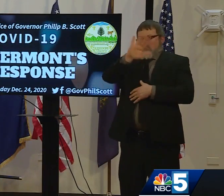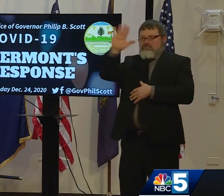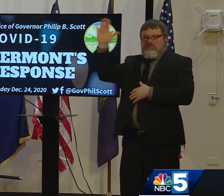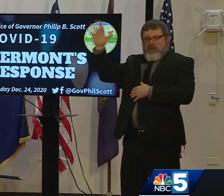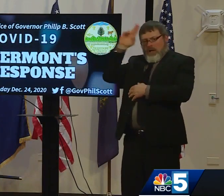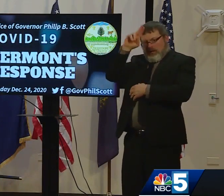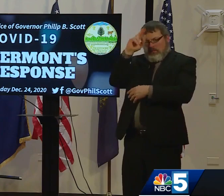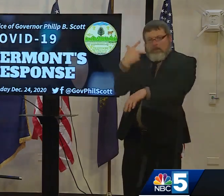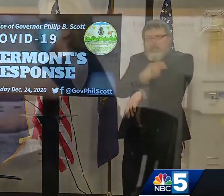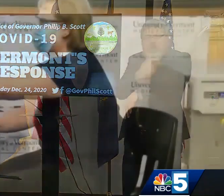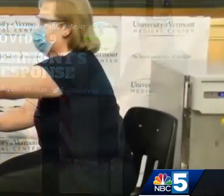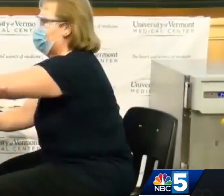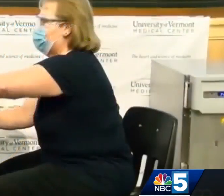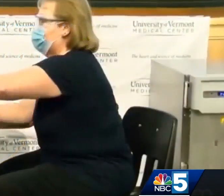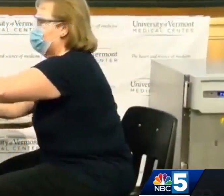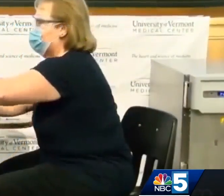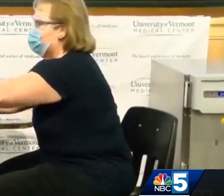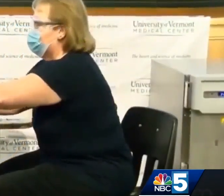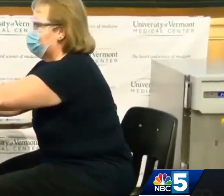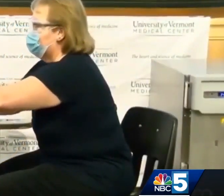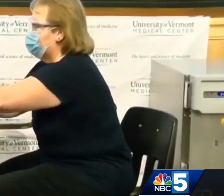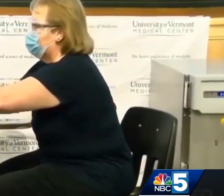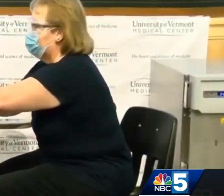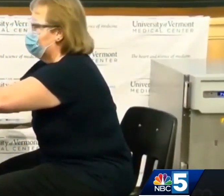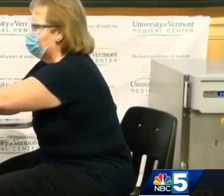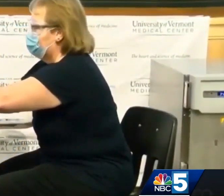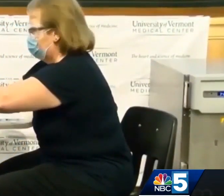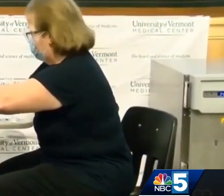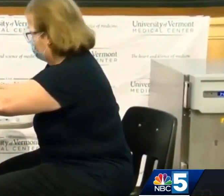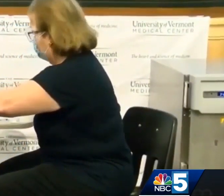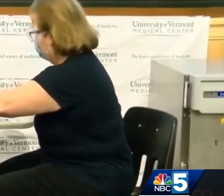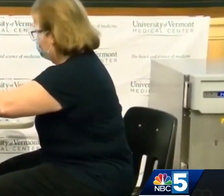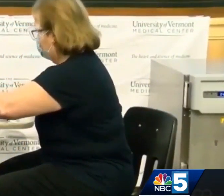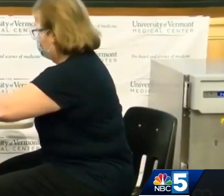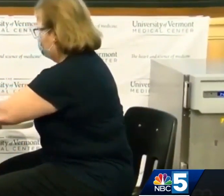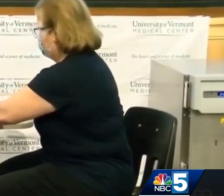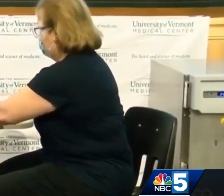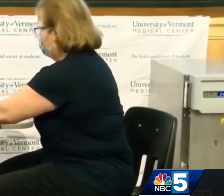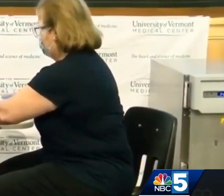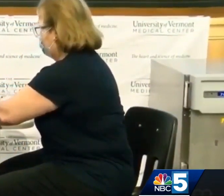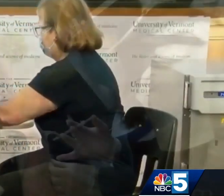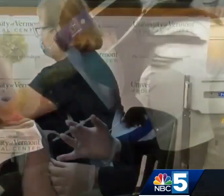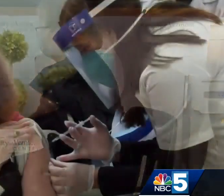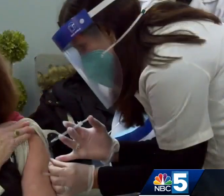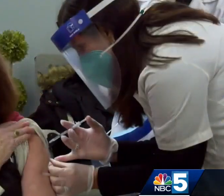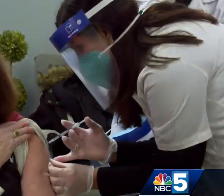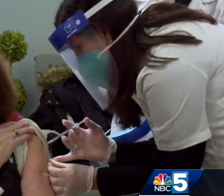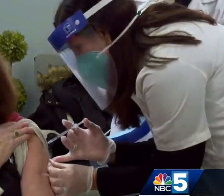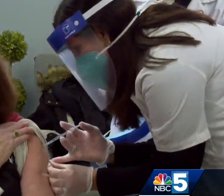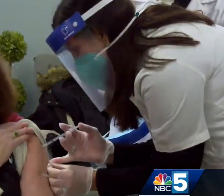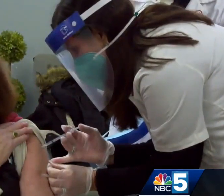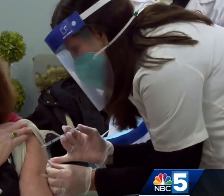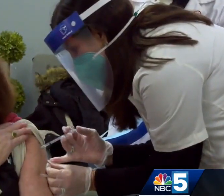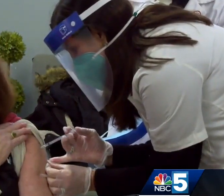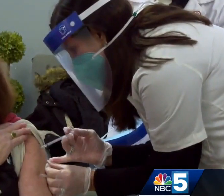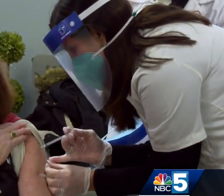(SOT)(00:17:50: 05)(Levine) As the numbers grow you'll be able to see vaccination rates by sex age ethnicity race and county